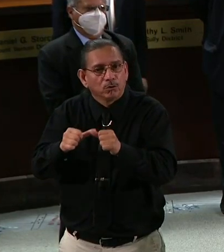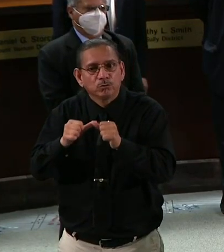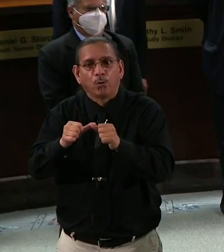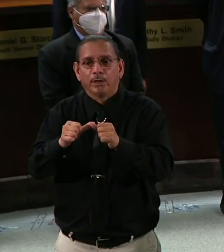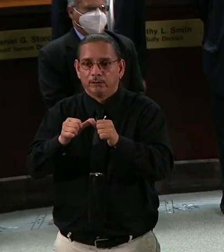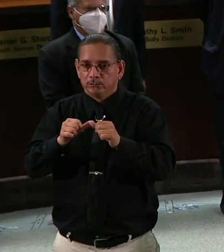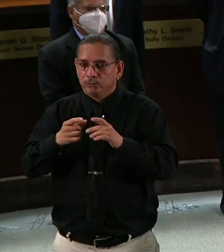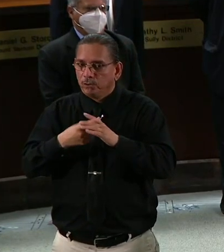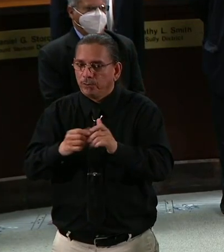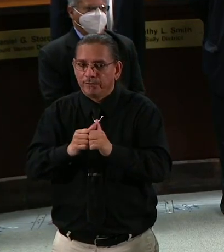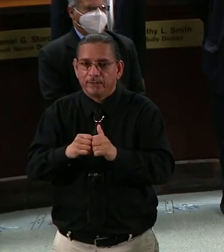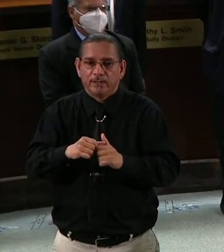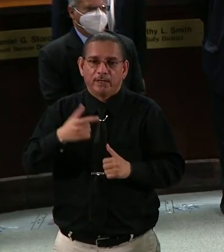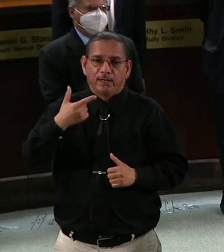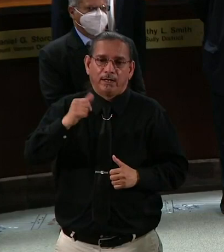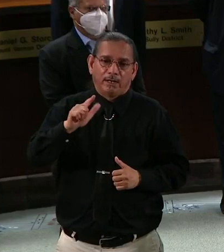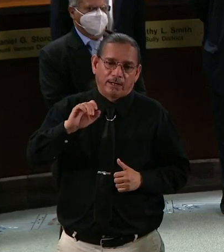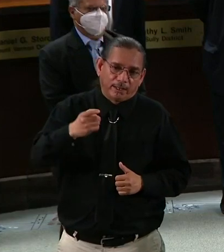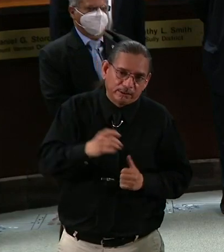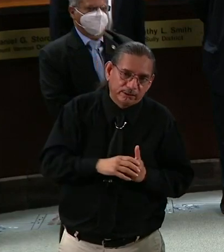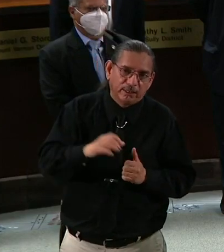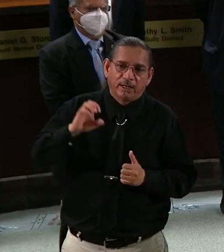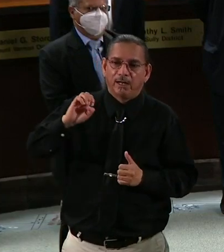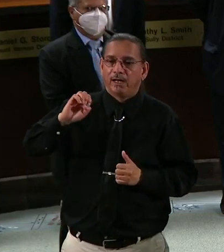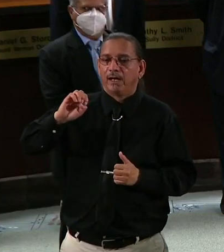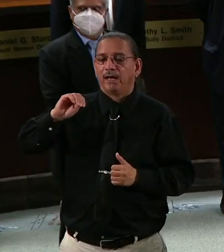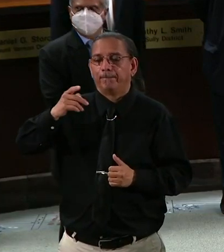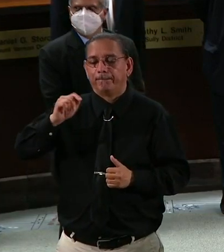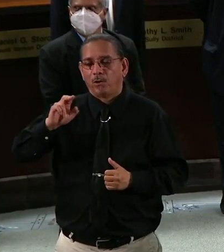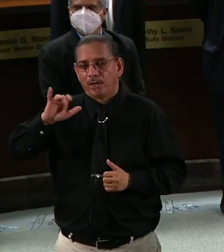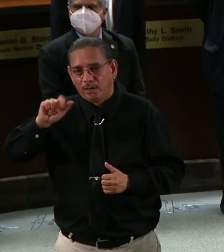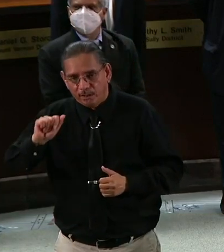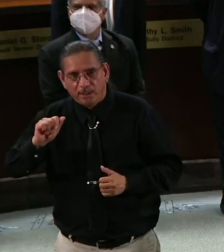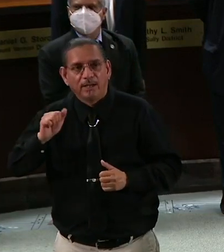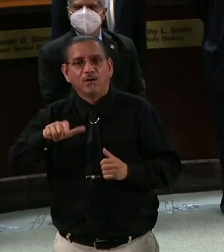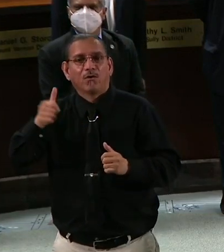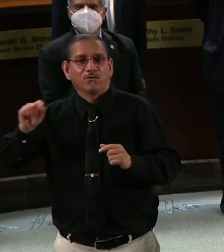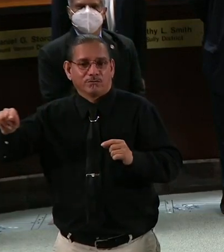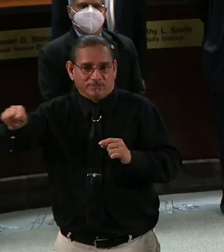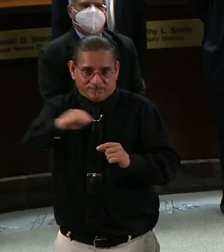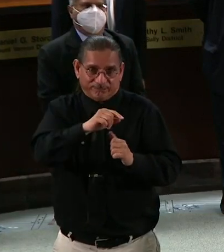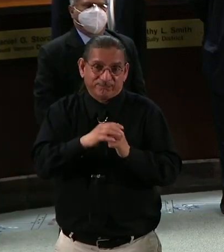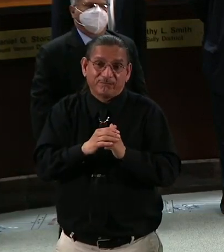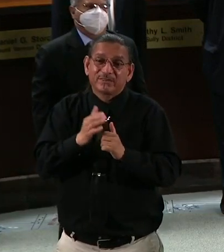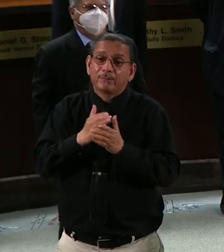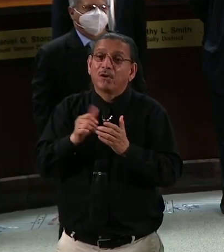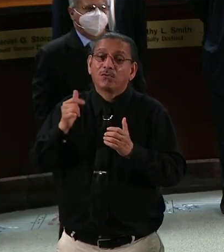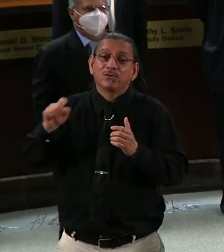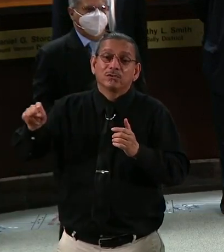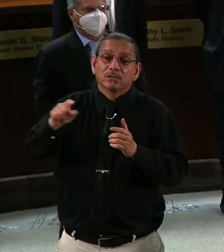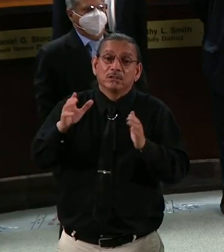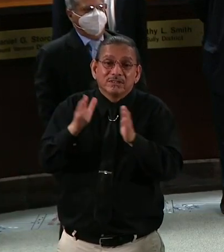STARTING WITH GALAX EMPORIA AND